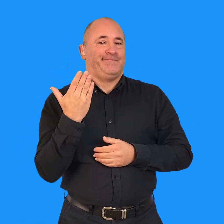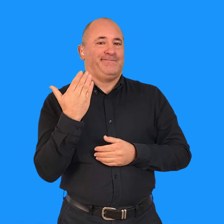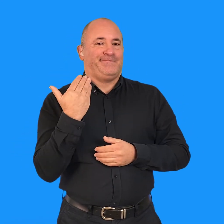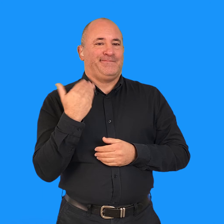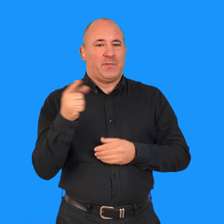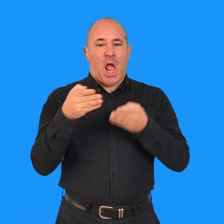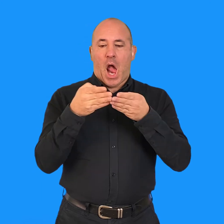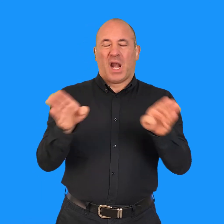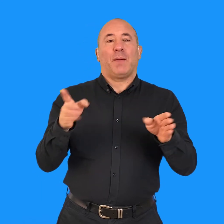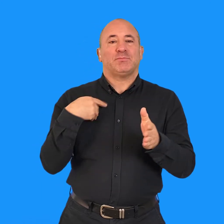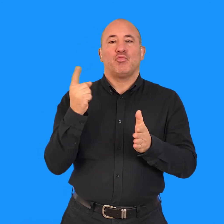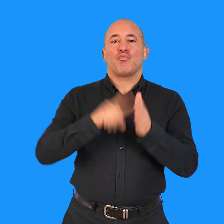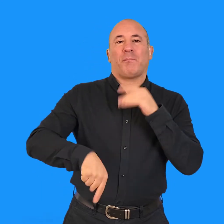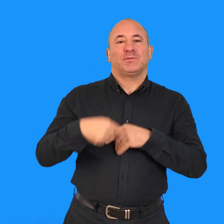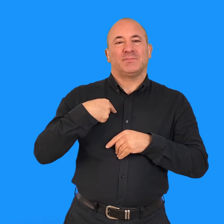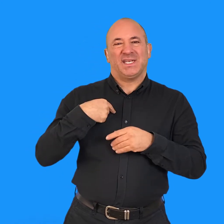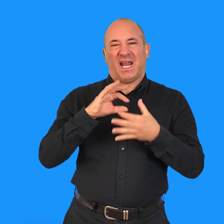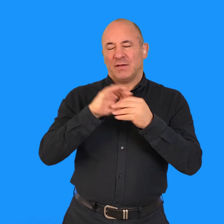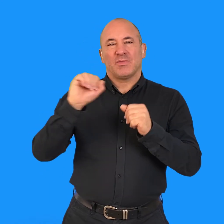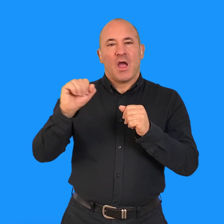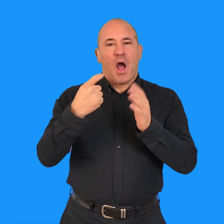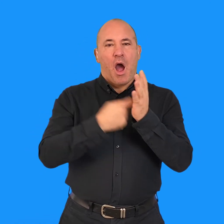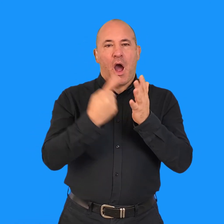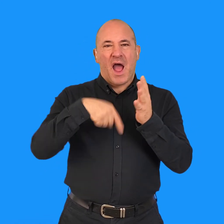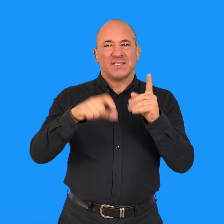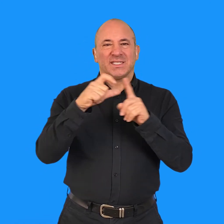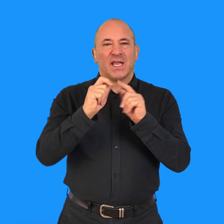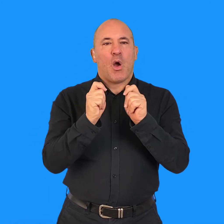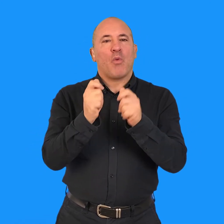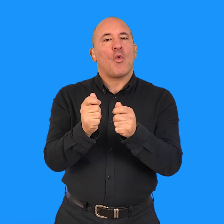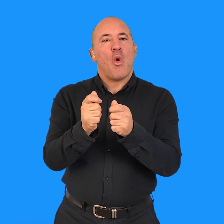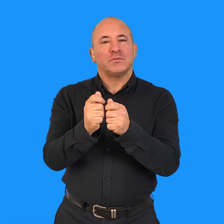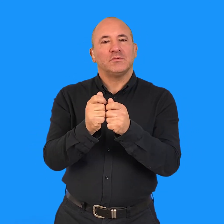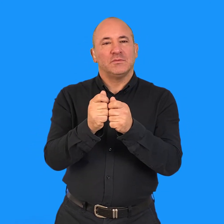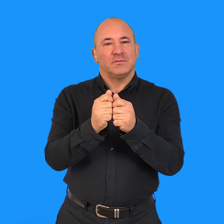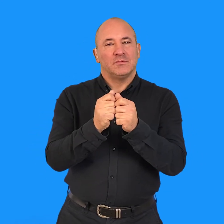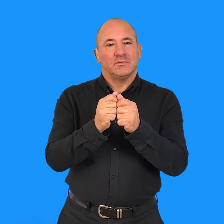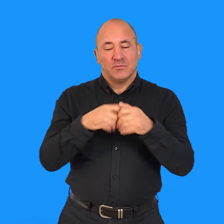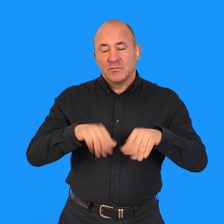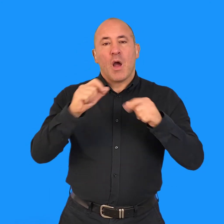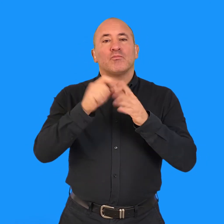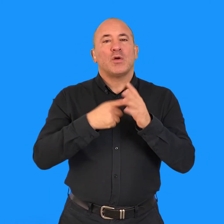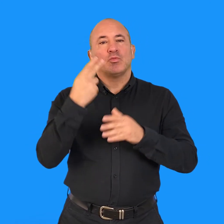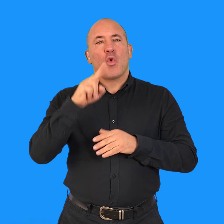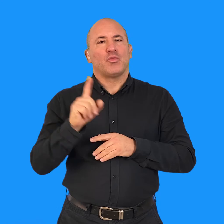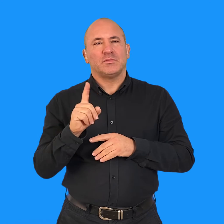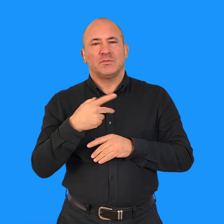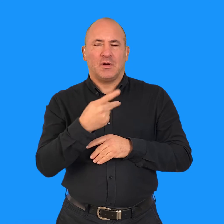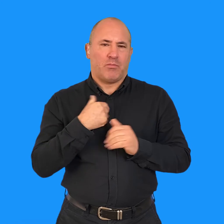for them to work in. So, I was recently commissioned by Unlimited as part of their R and D Awards,